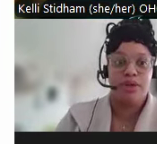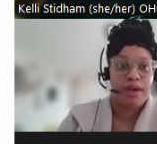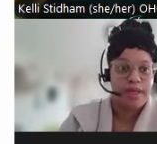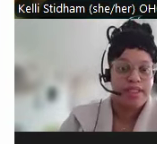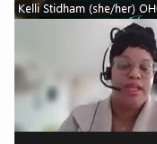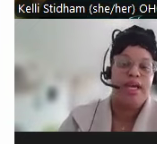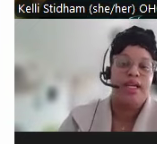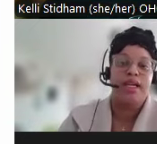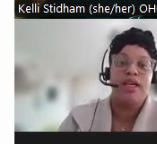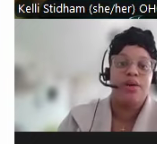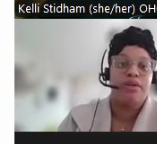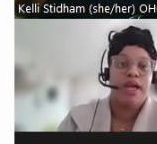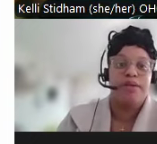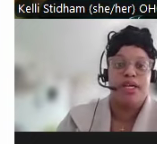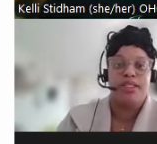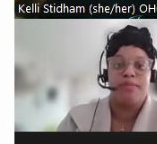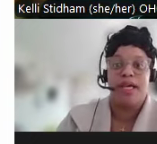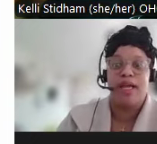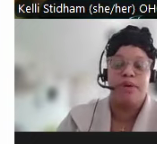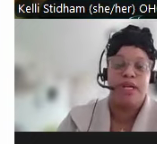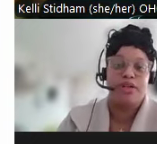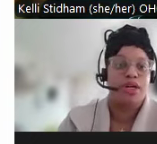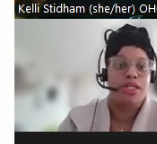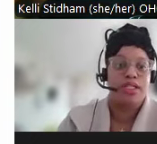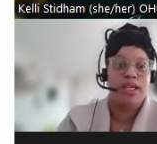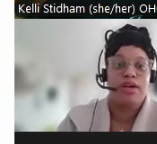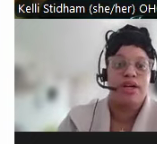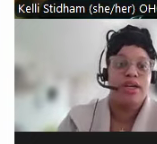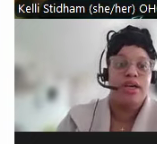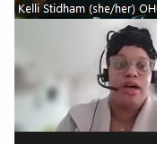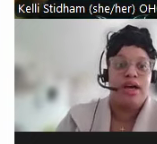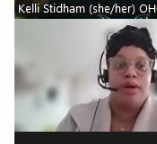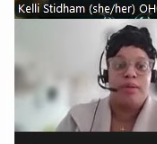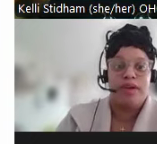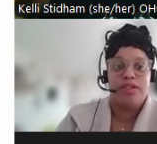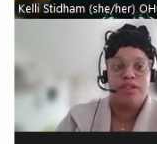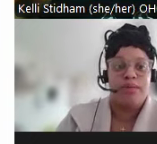requirements, then we were able to accept it and put it towards either um,